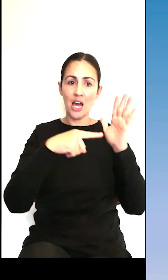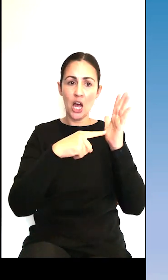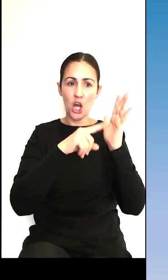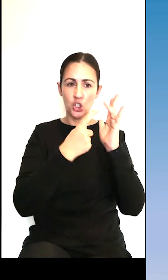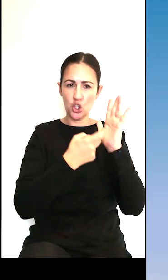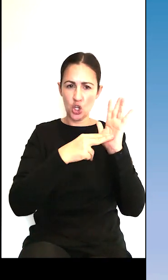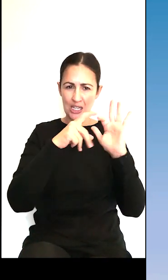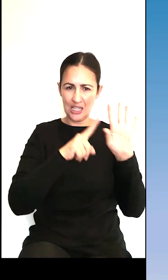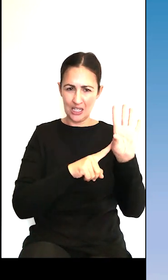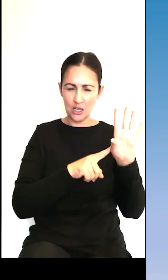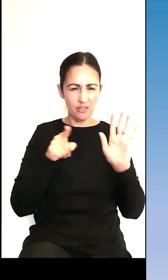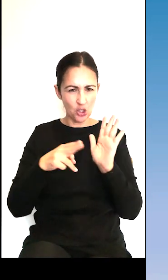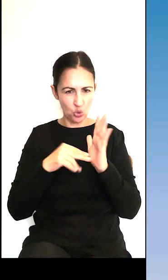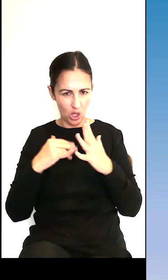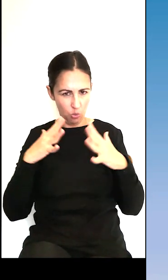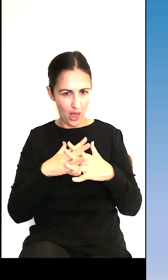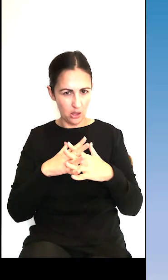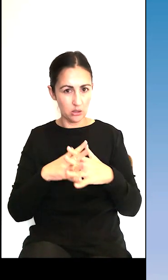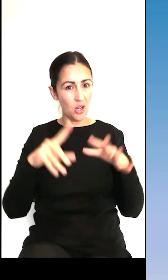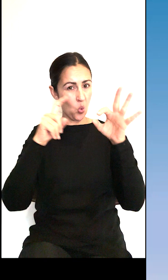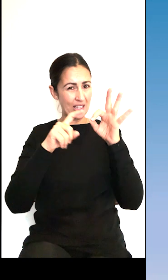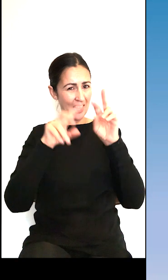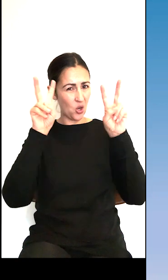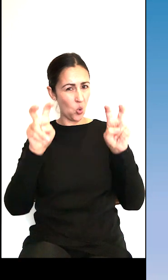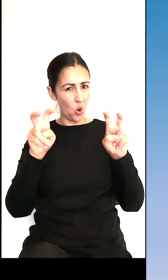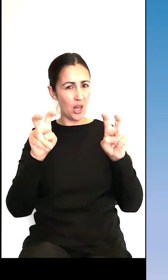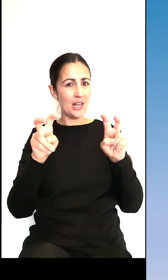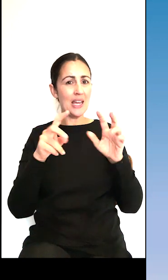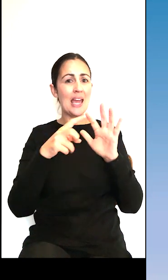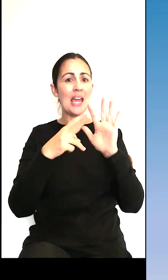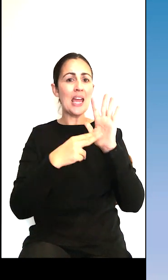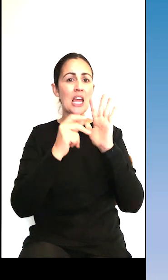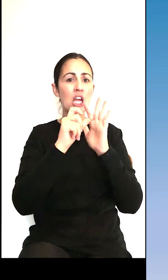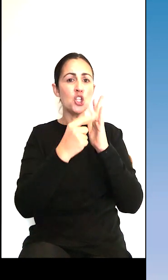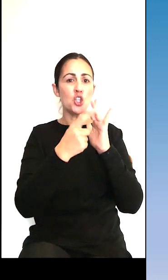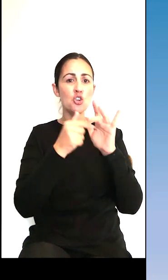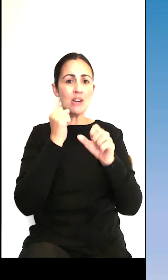Queensland?' So from an advance care planning perspective, what we would refer to here in